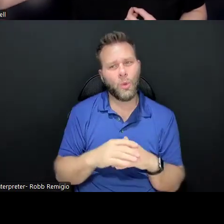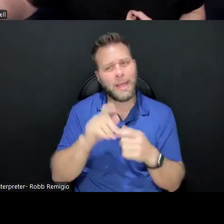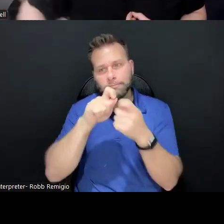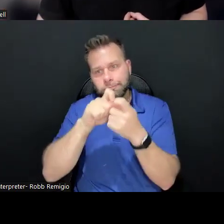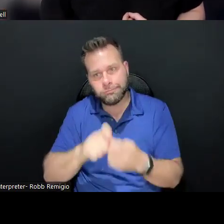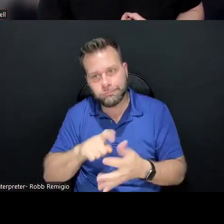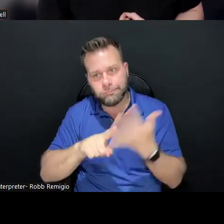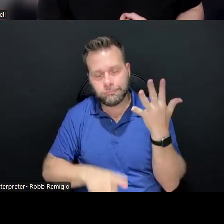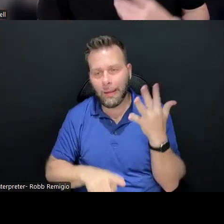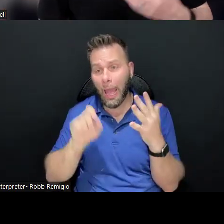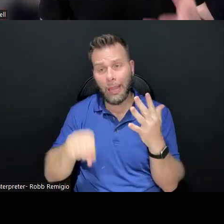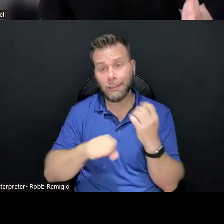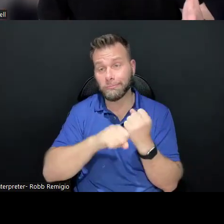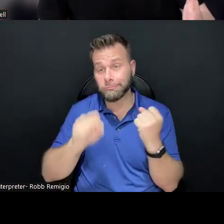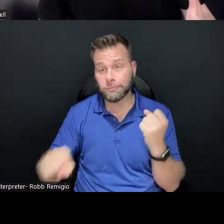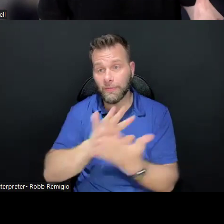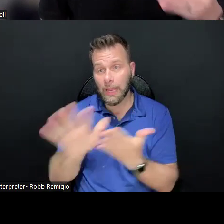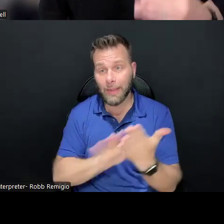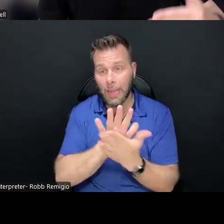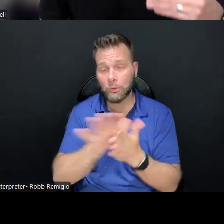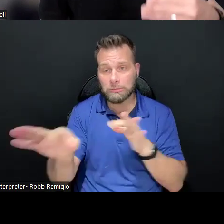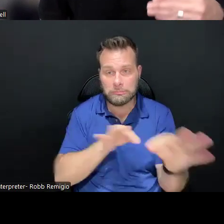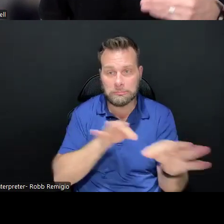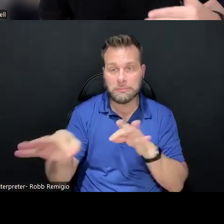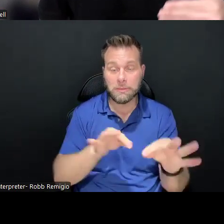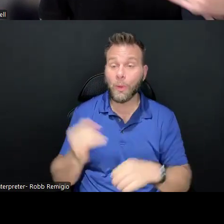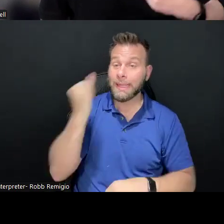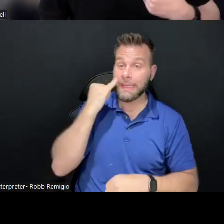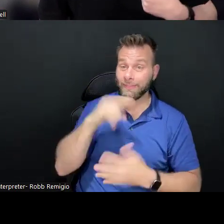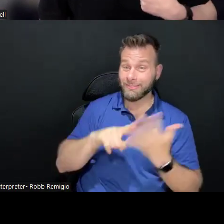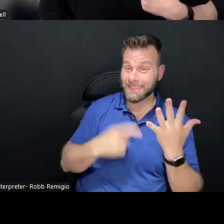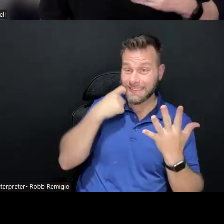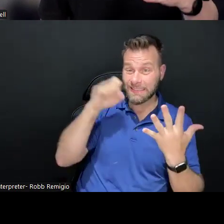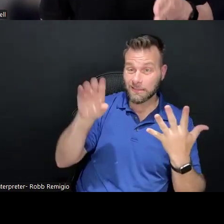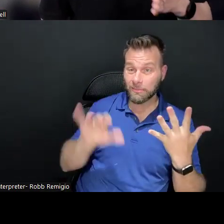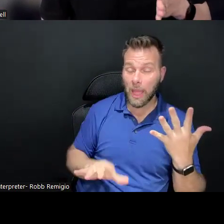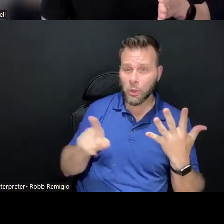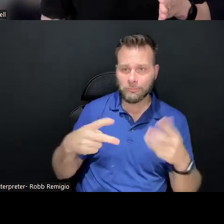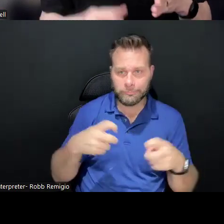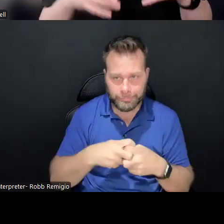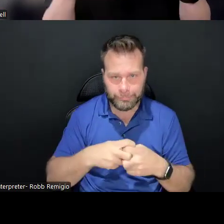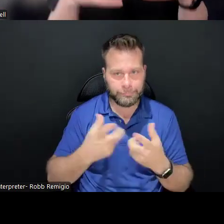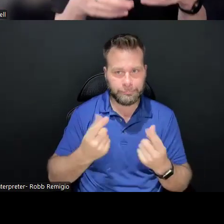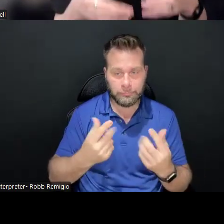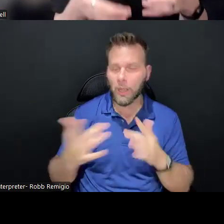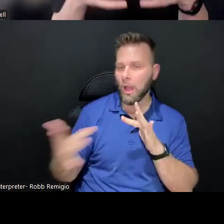where it gets nitty-gritty. I could speak five hours on So, if you run into these kind of things, please contact me.